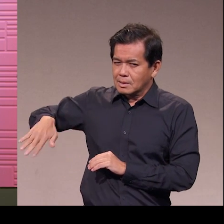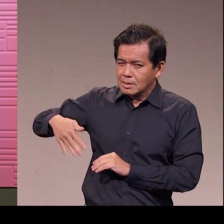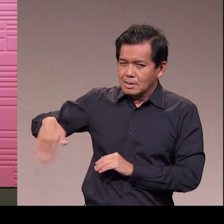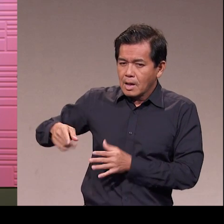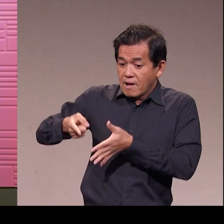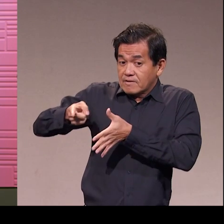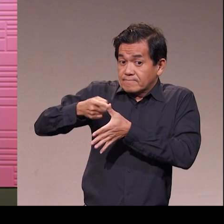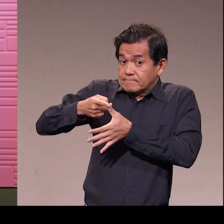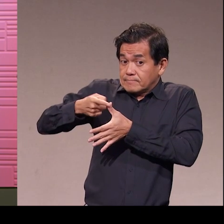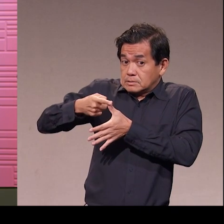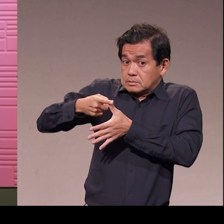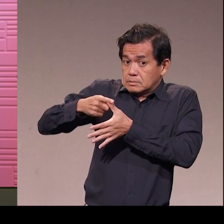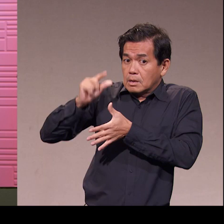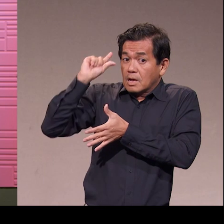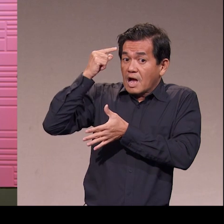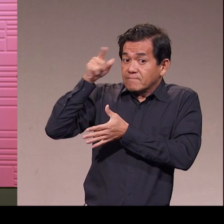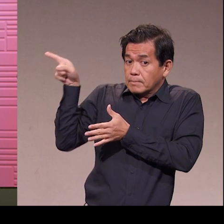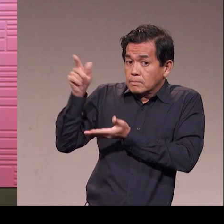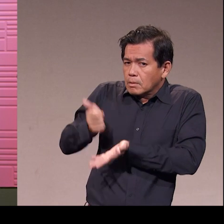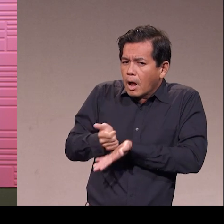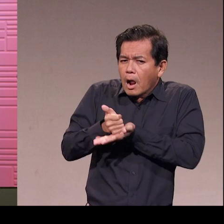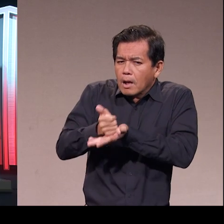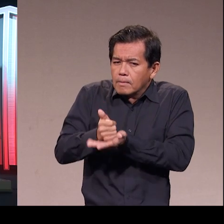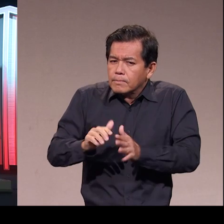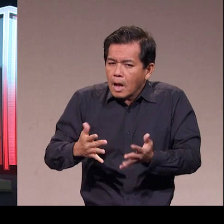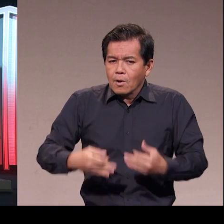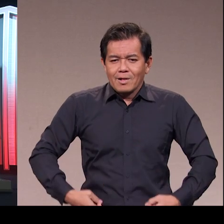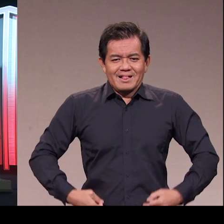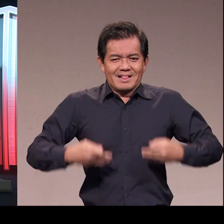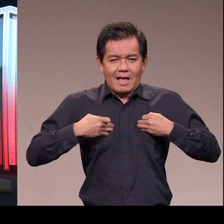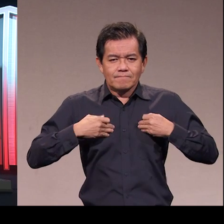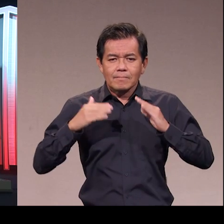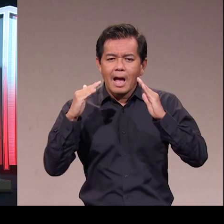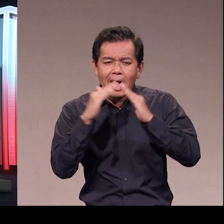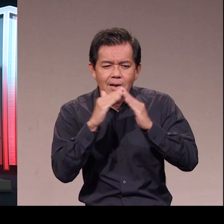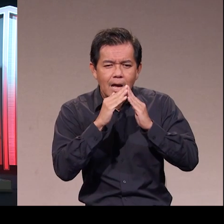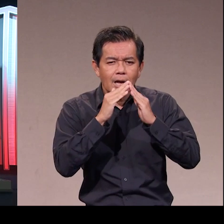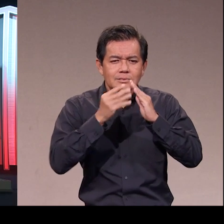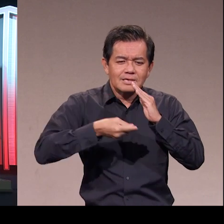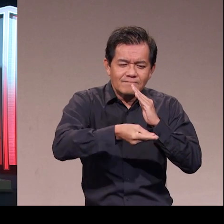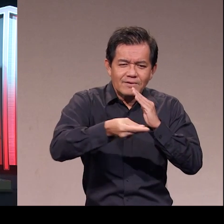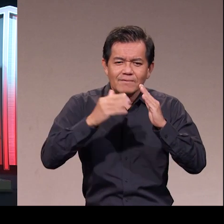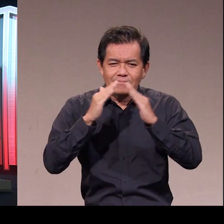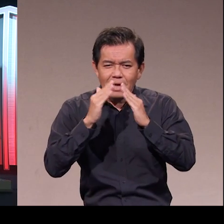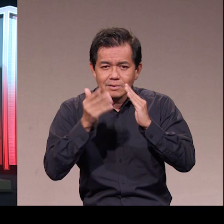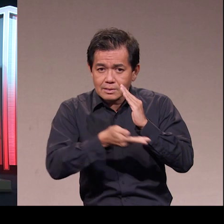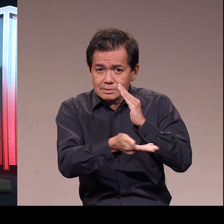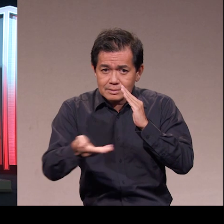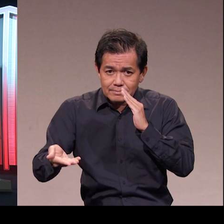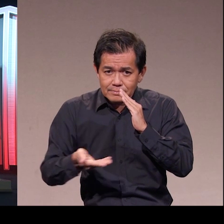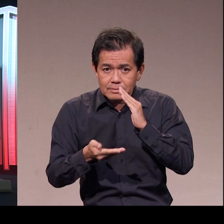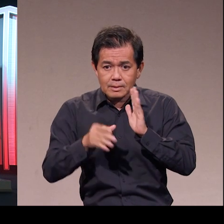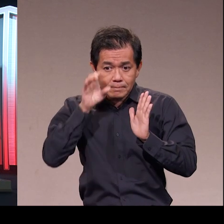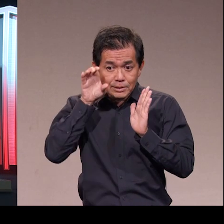This was Duxton Plain in Tanjong Pagar where the first government flats were built.